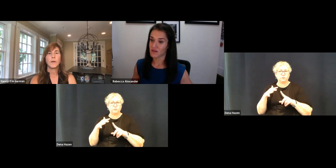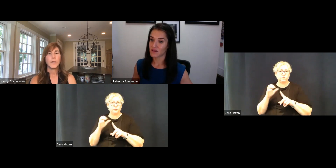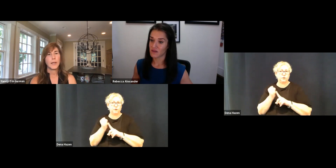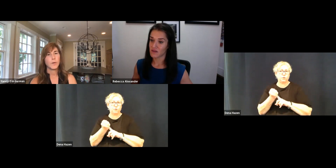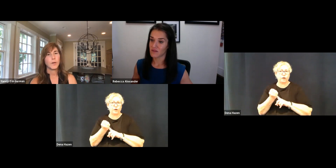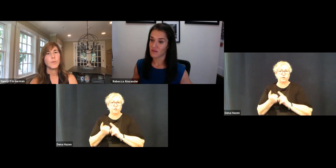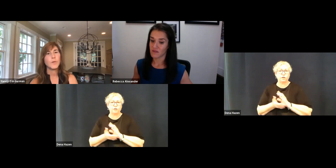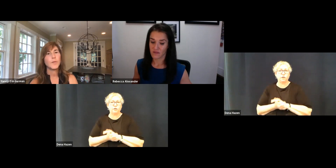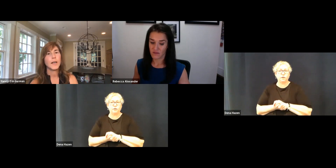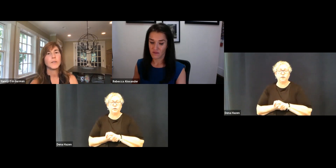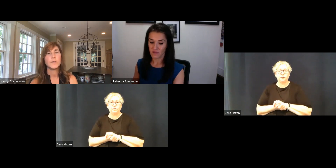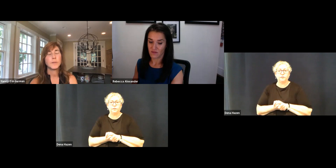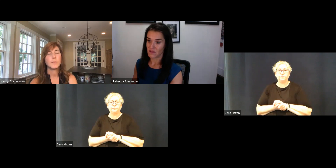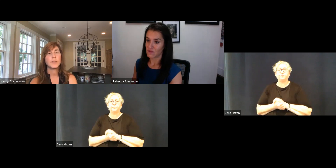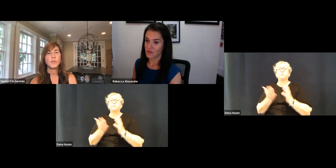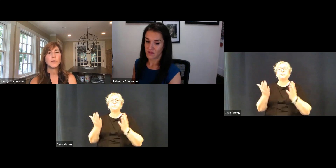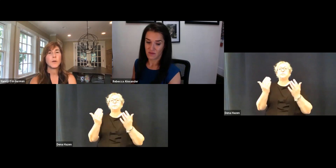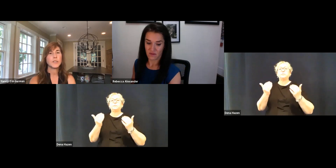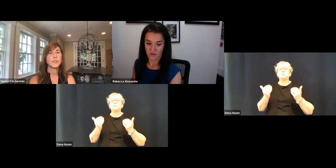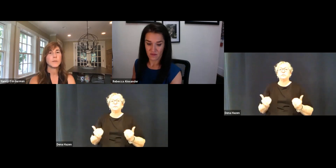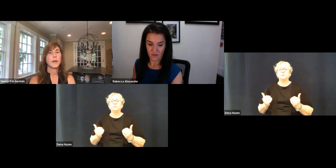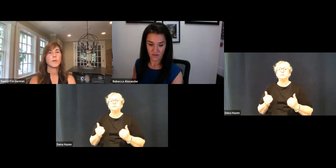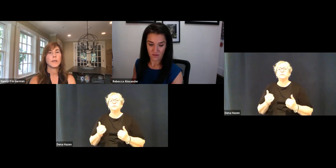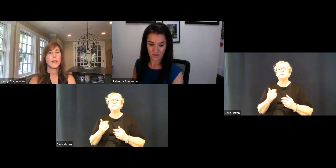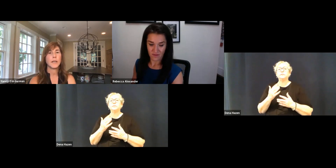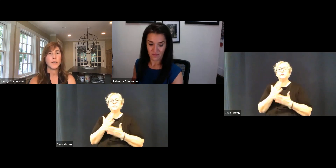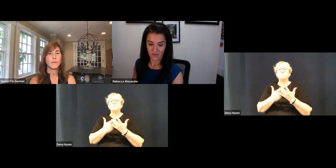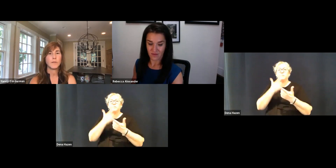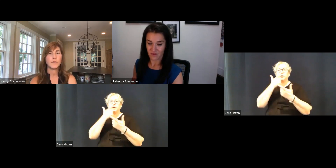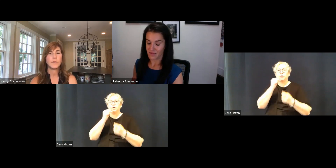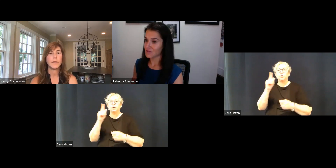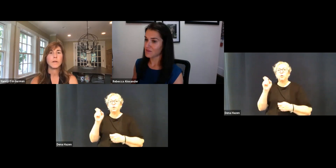OK, we're going to move on to some interesting questions about caregivers.